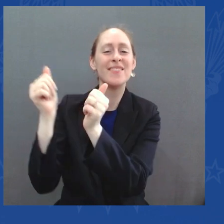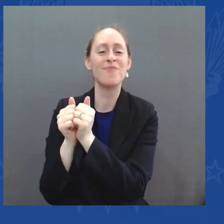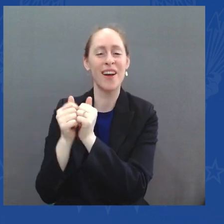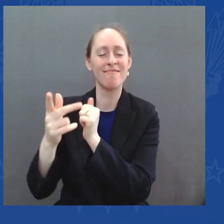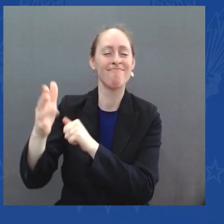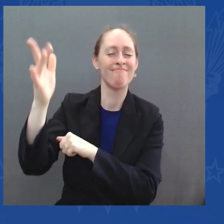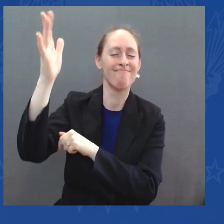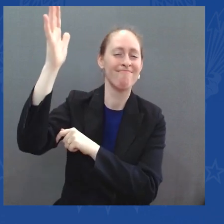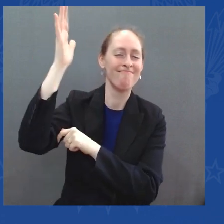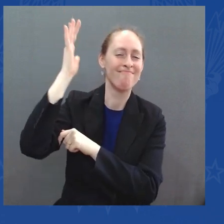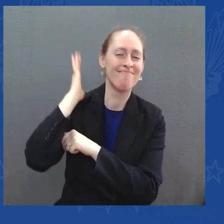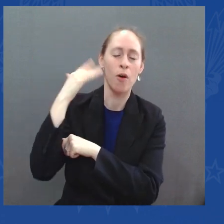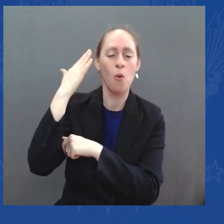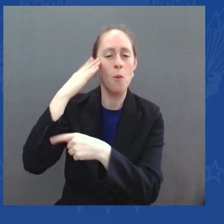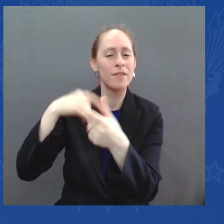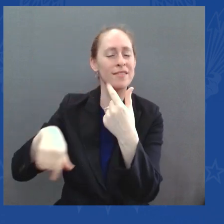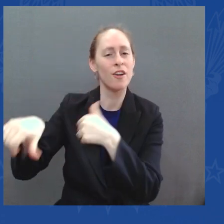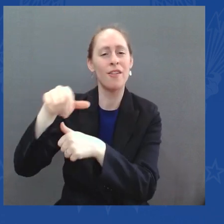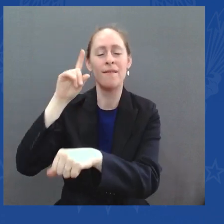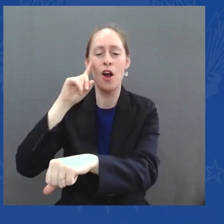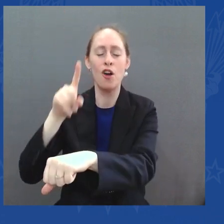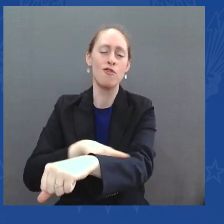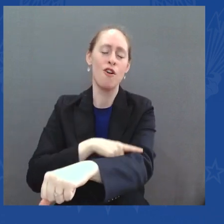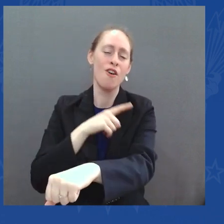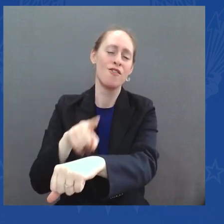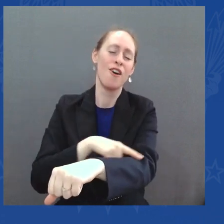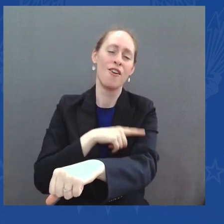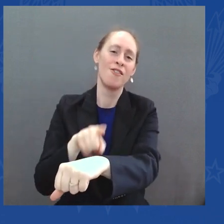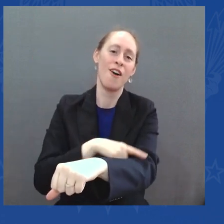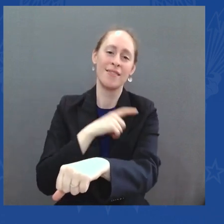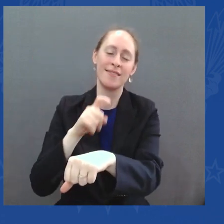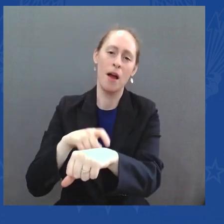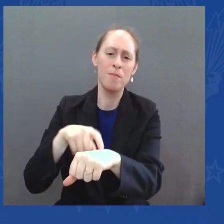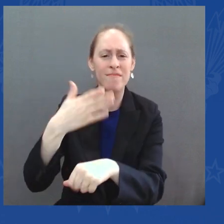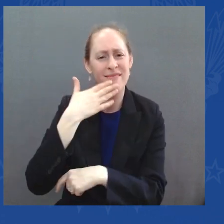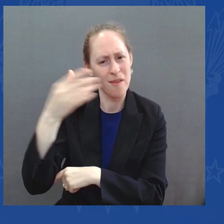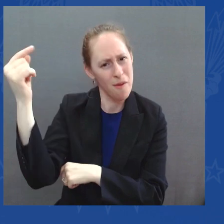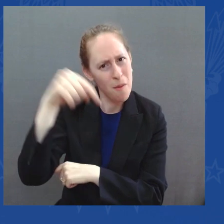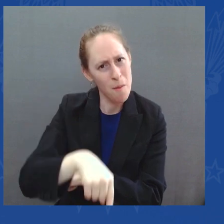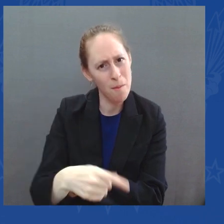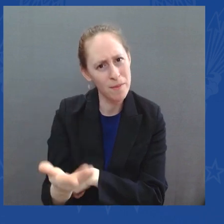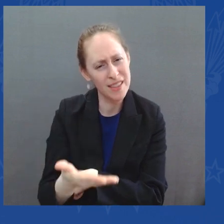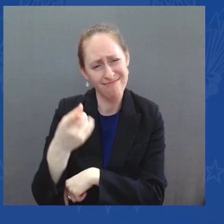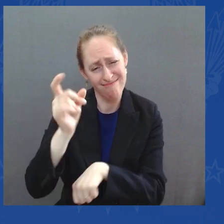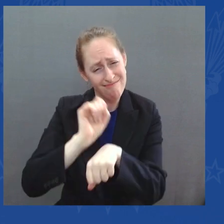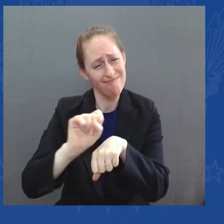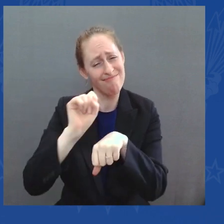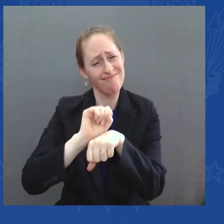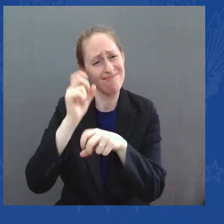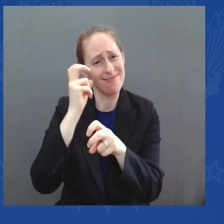thank you for being here and getting things done. And, you know, in addition to all that, there's an outfit called --